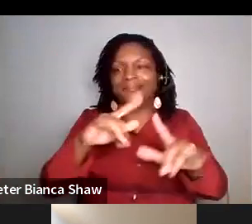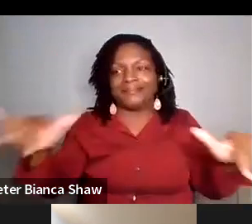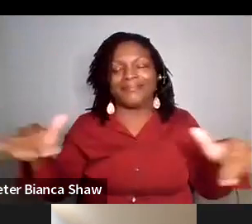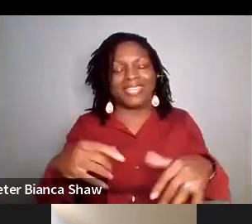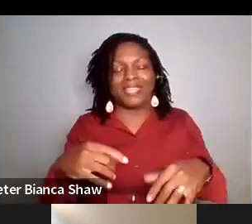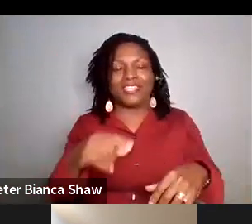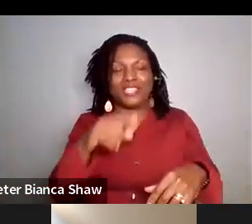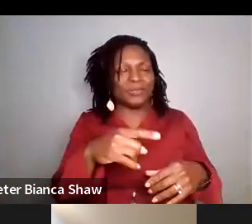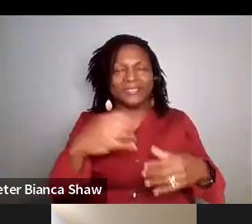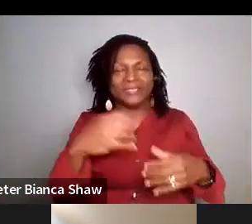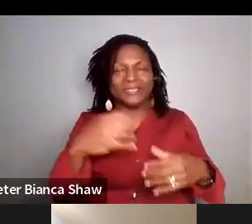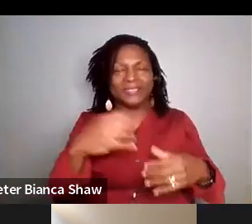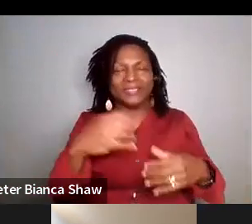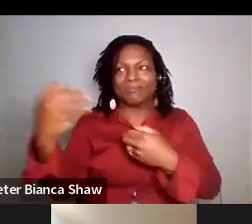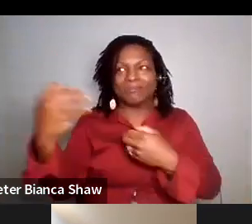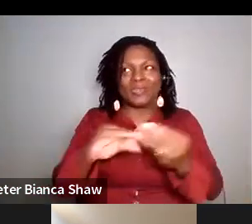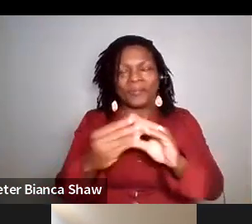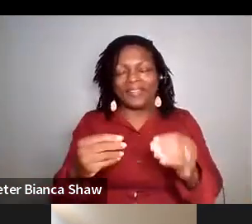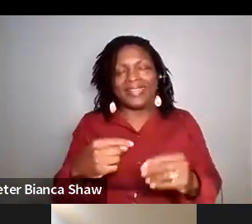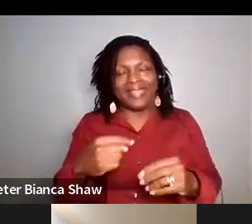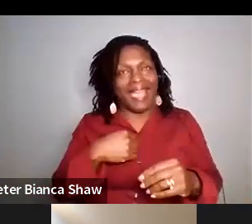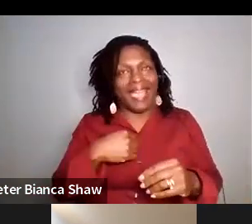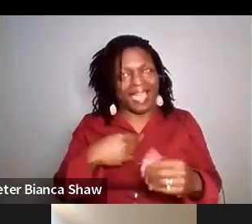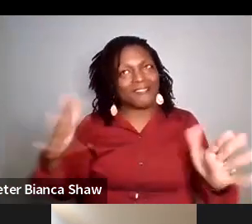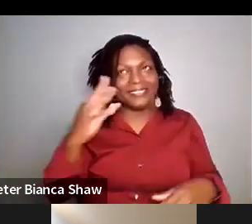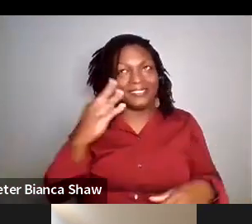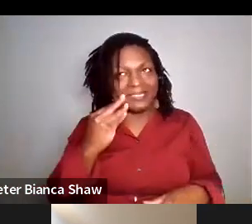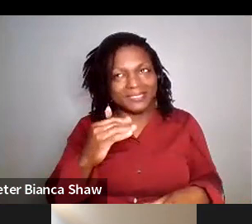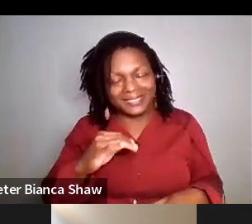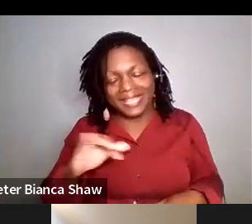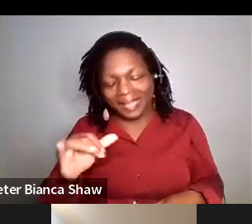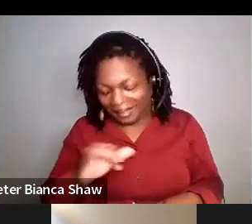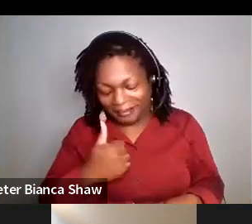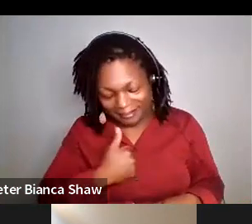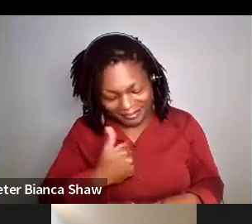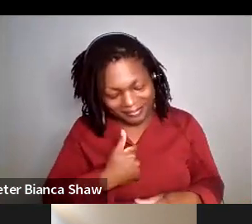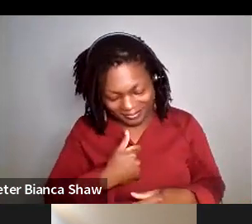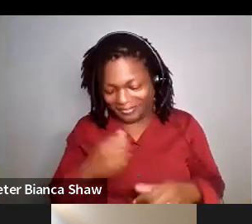You would describing it. But, cause i've been there with you.